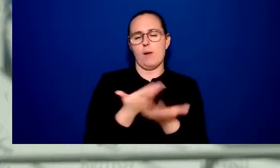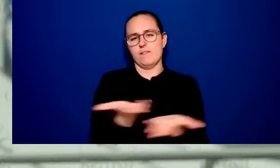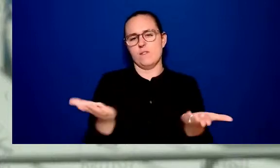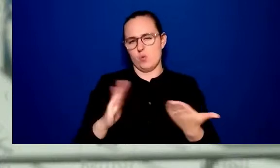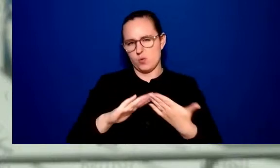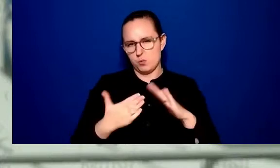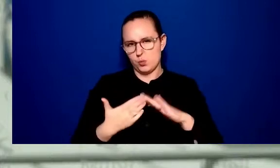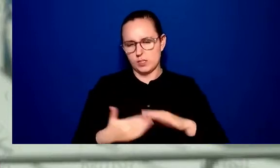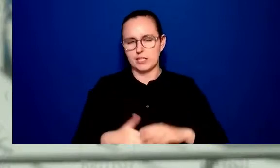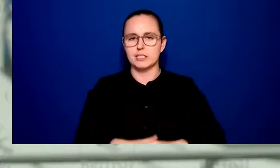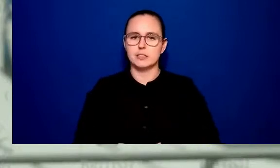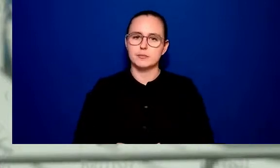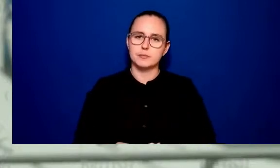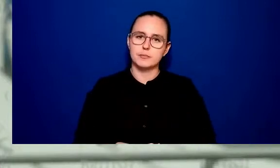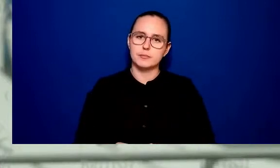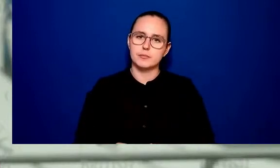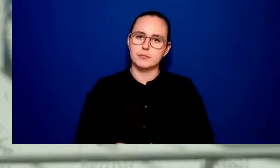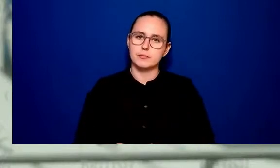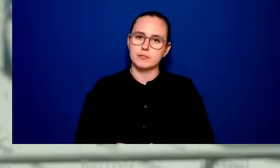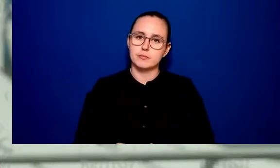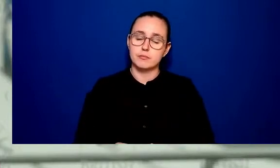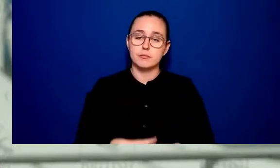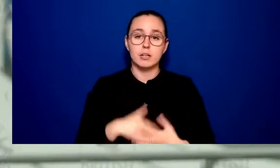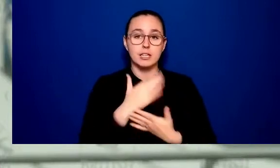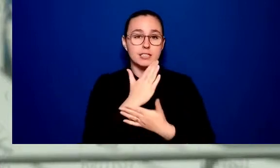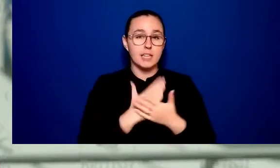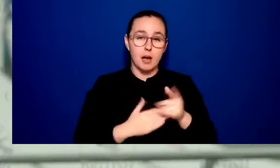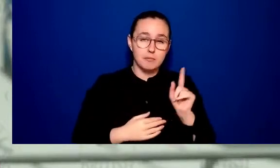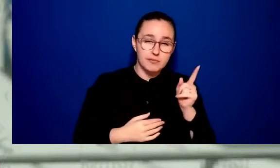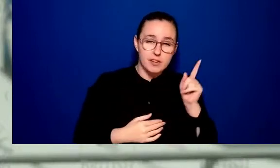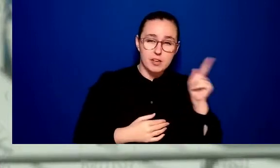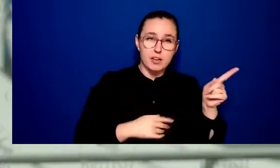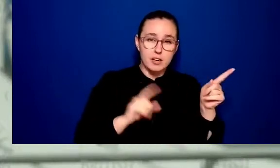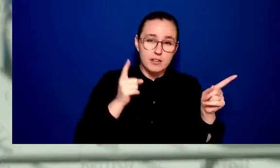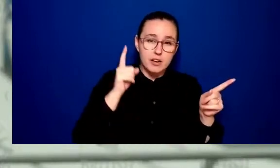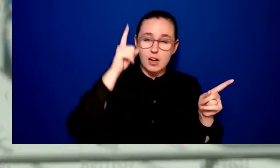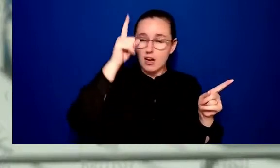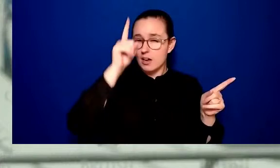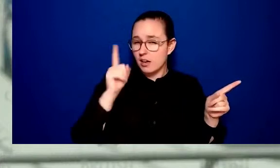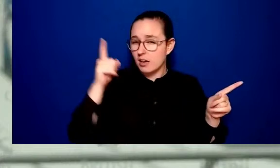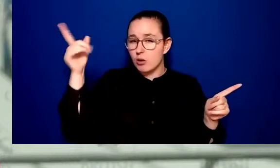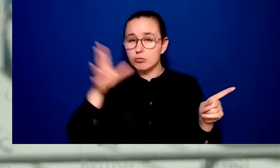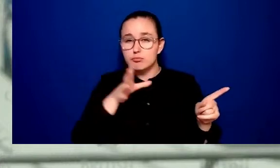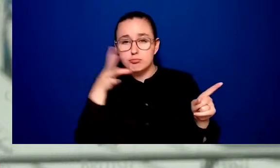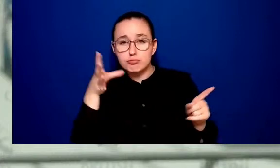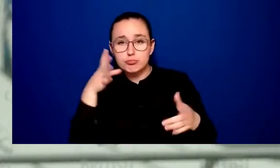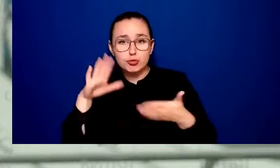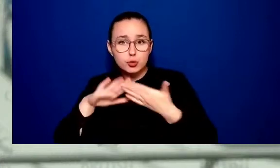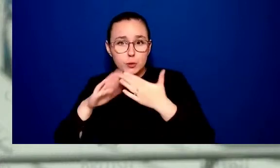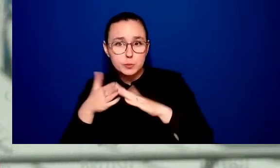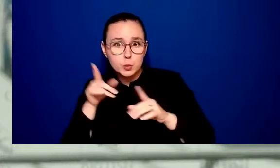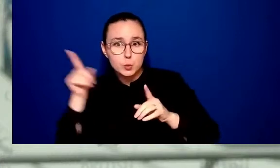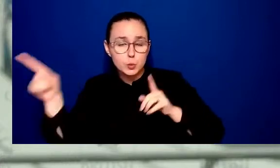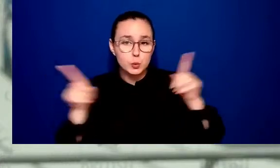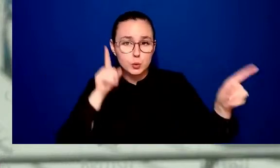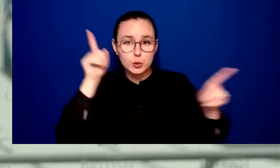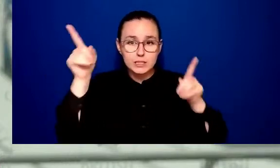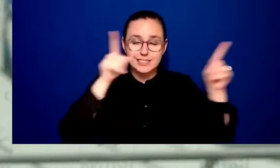Are more remote communities we may be able to go in and offer, for example, uh, booster dose,